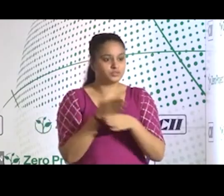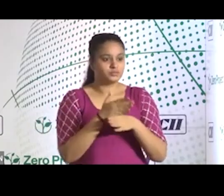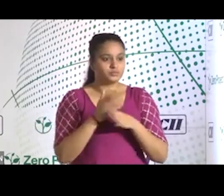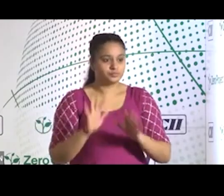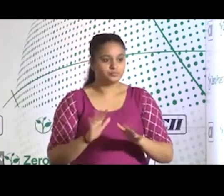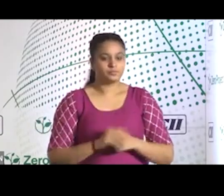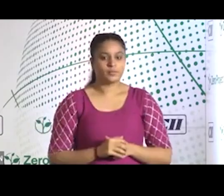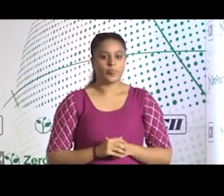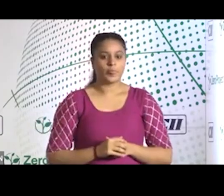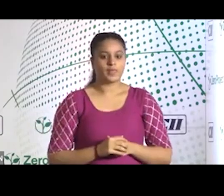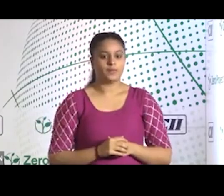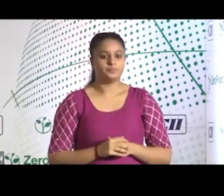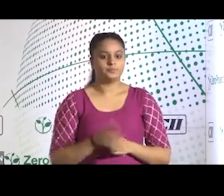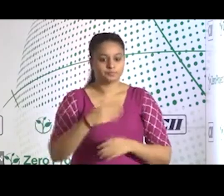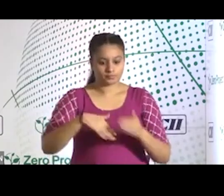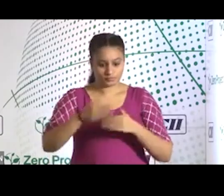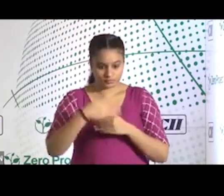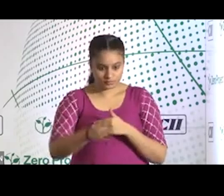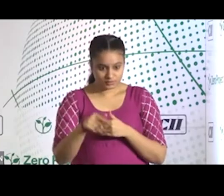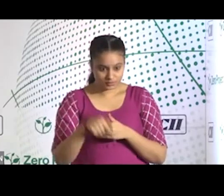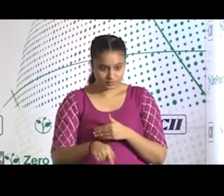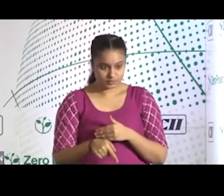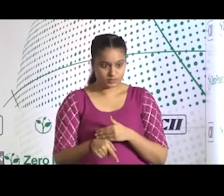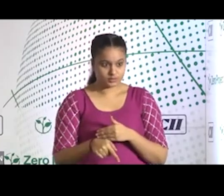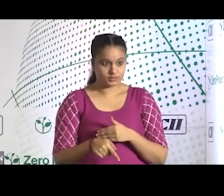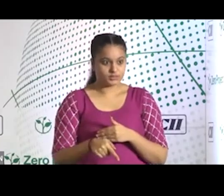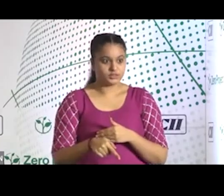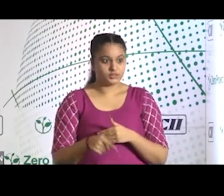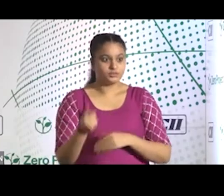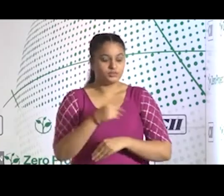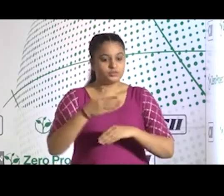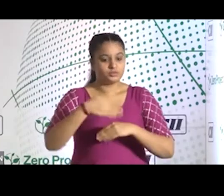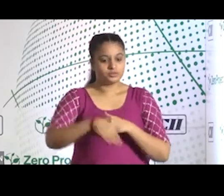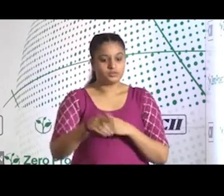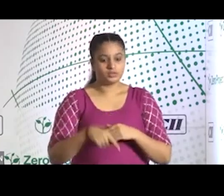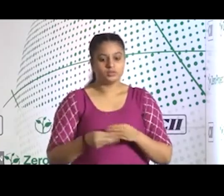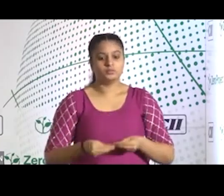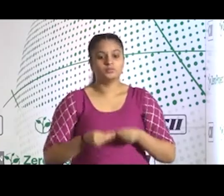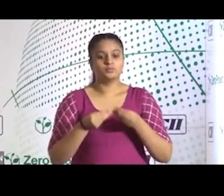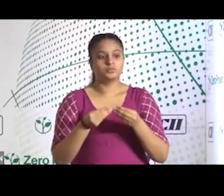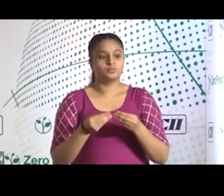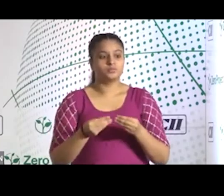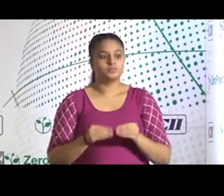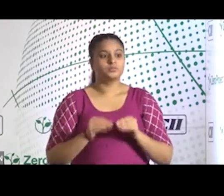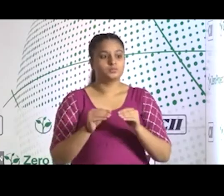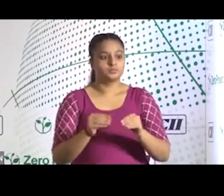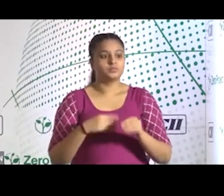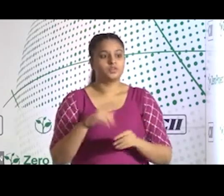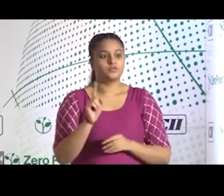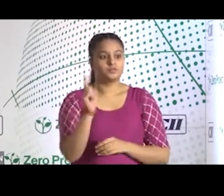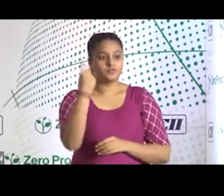And so continuing with this magnificent journey, let us move on to the first panel discussion for the day.